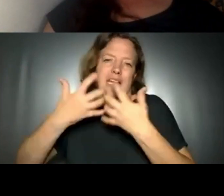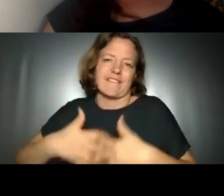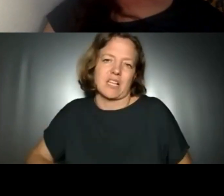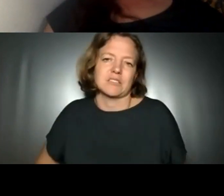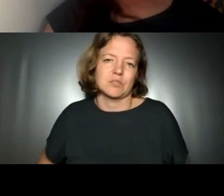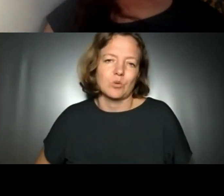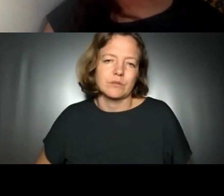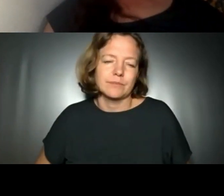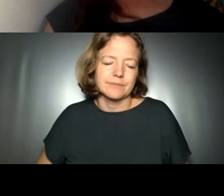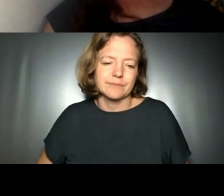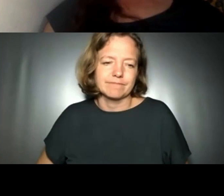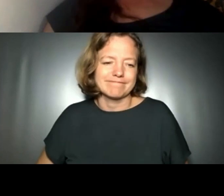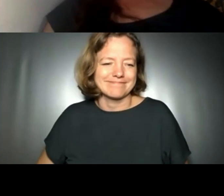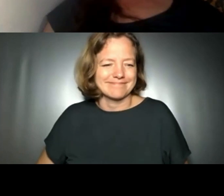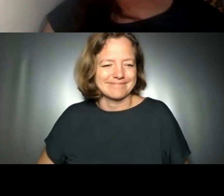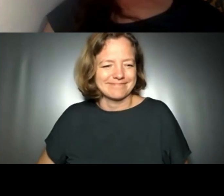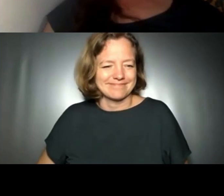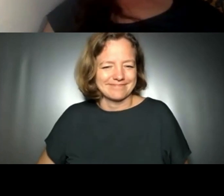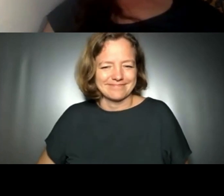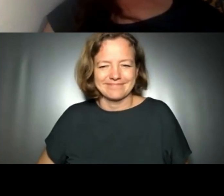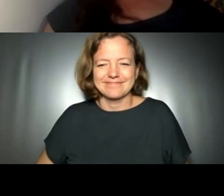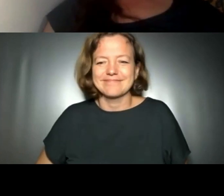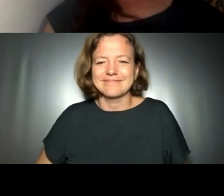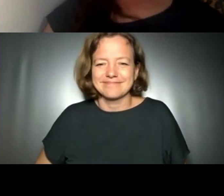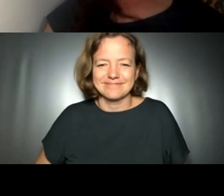Nina Mühlemann: Yes, always. Kate Marsh: Get ready.